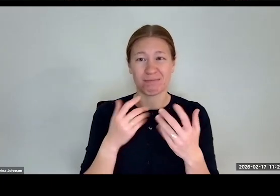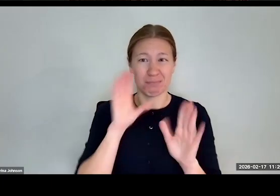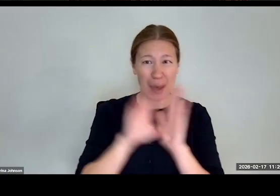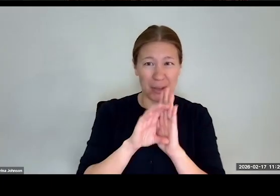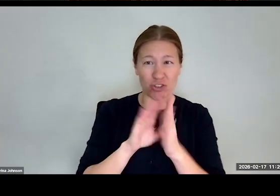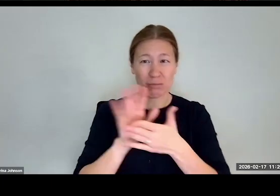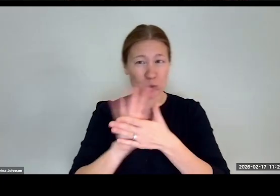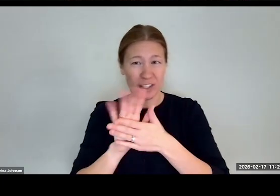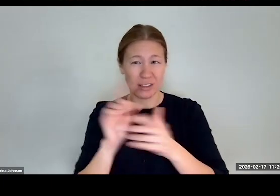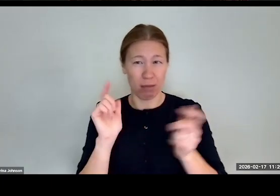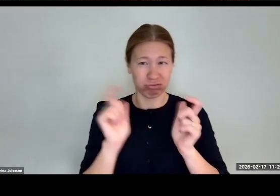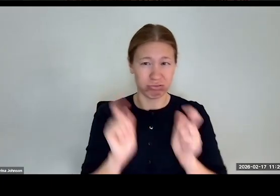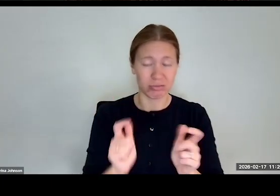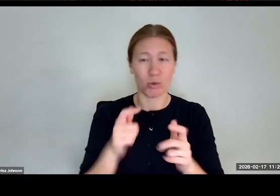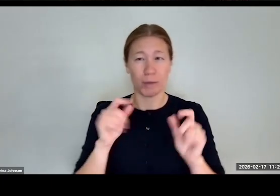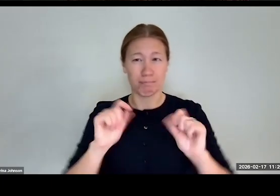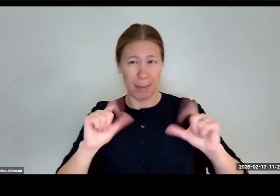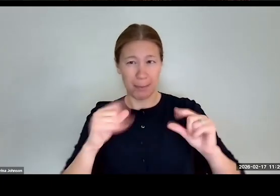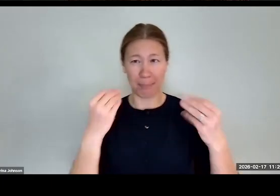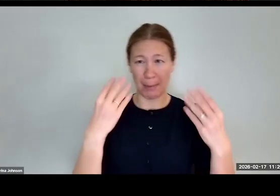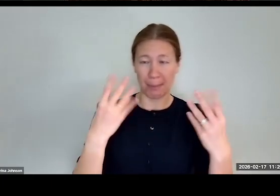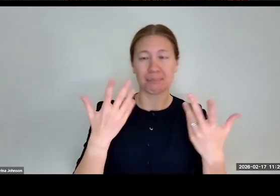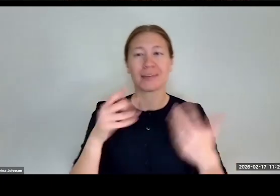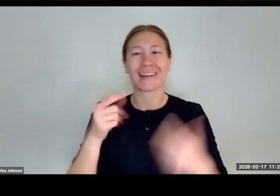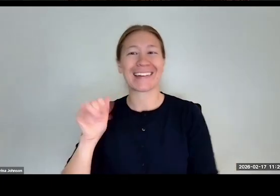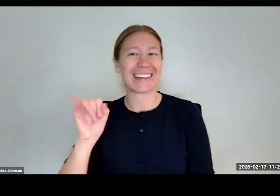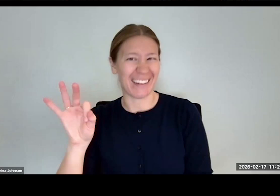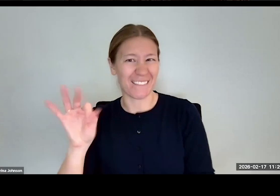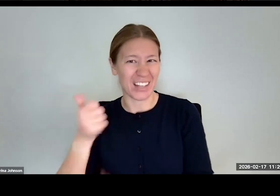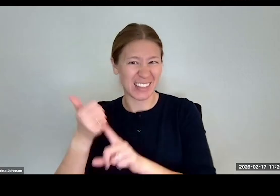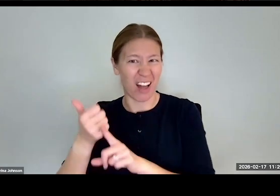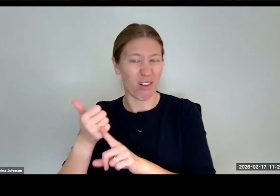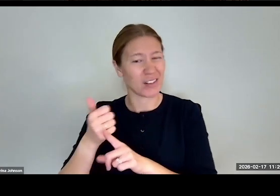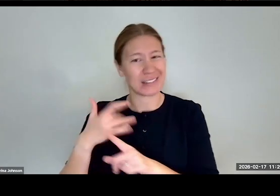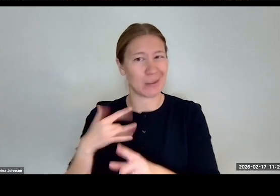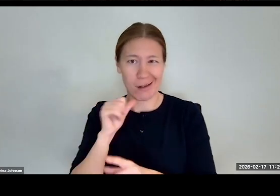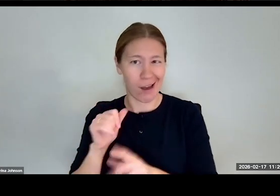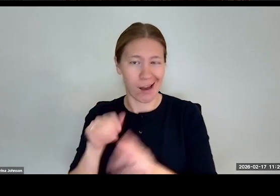This is, this is an image type if you are including a GIF or graphics interchange format image,